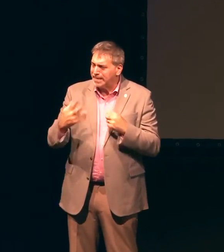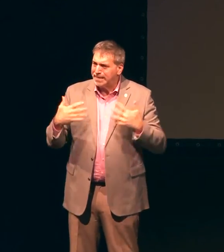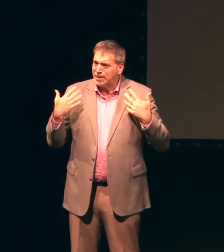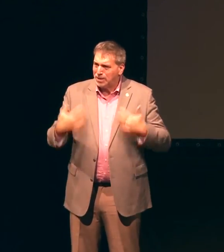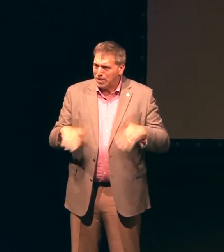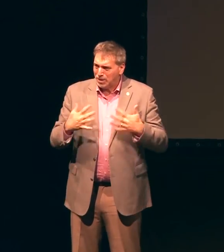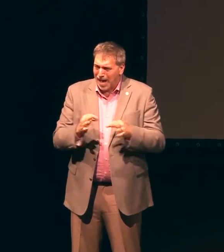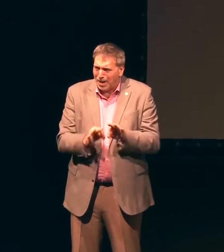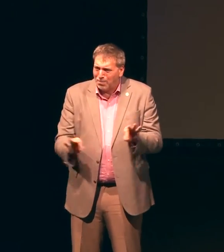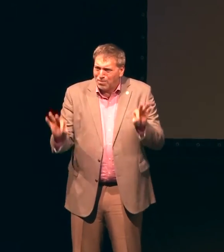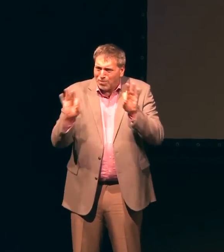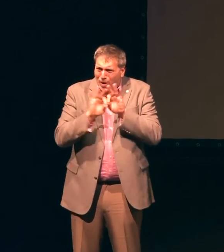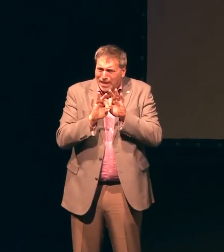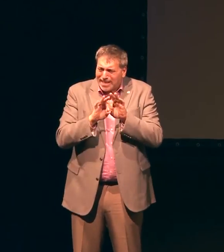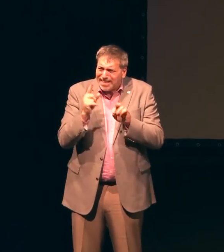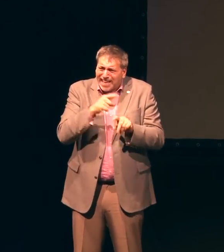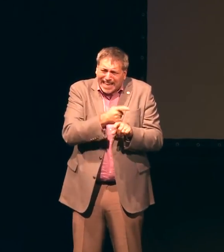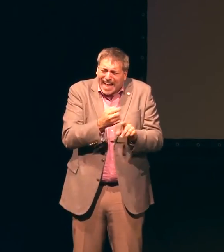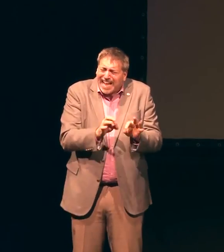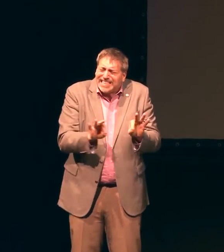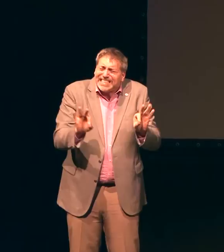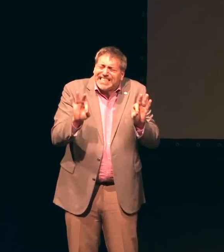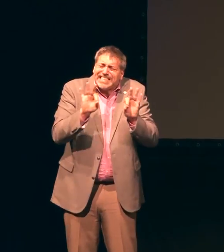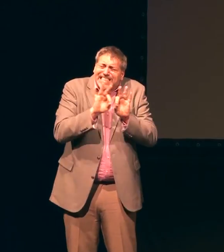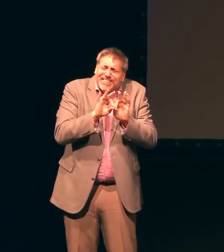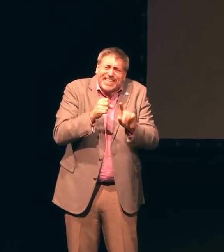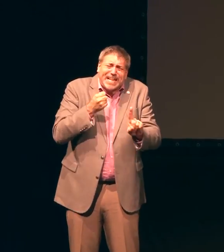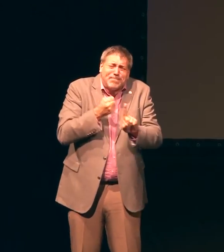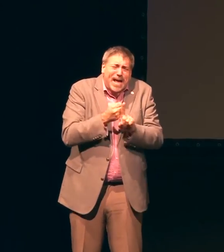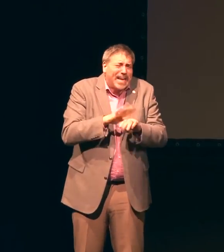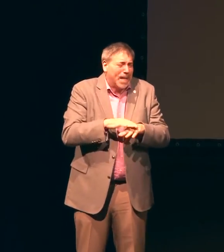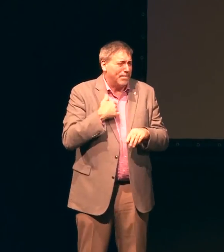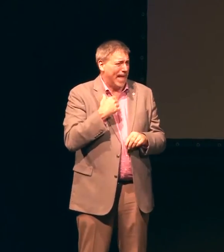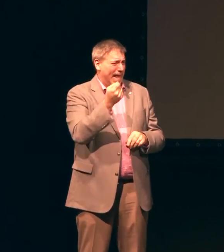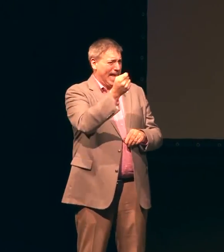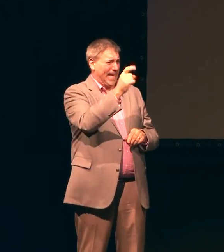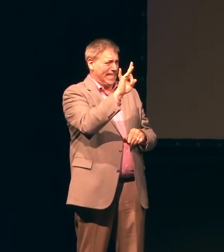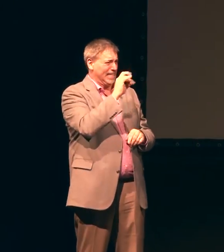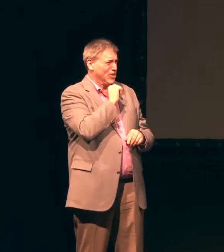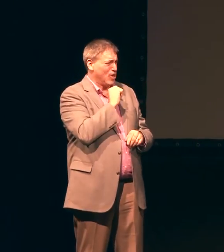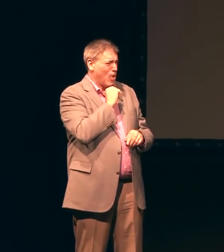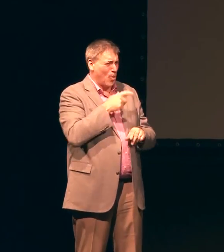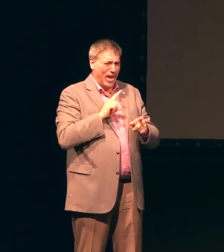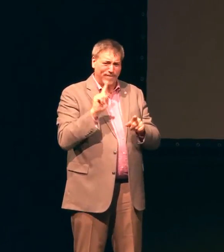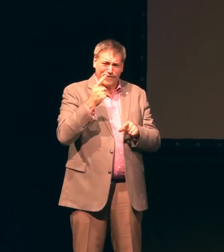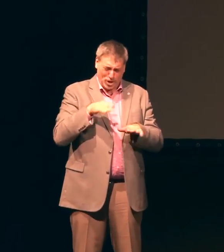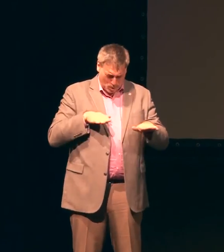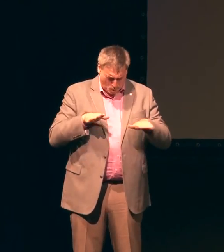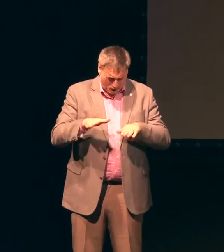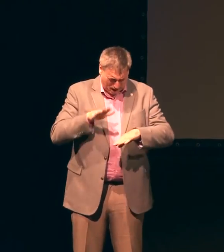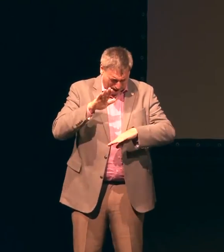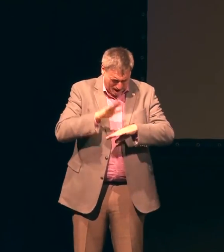would you come? I want you to see how critical this is. How important it is to have an impact,